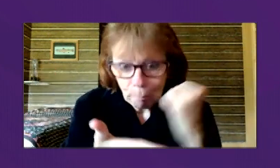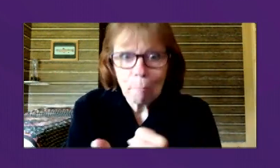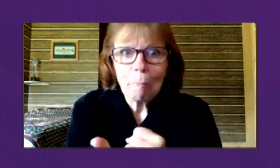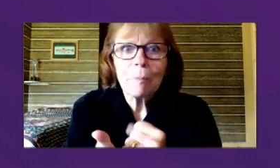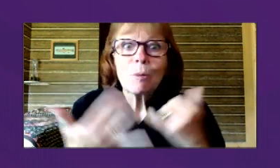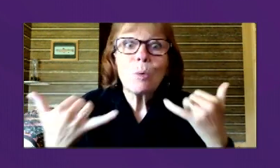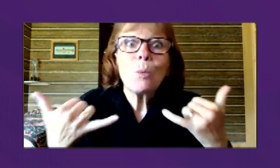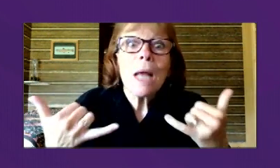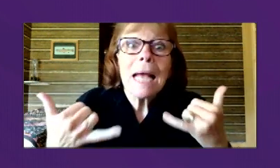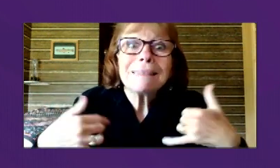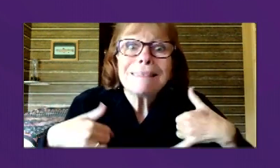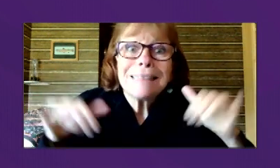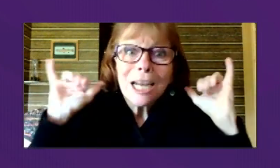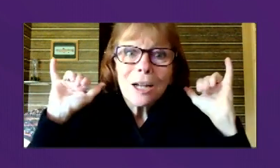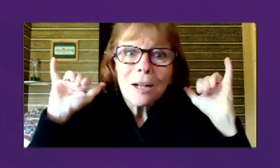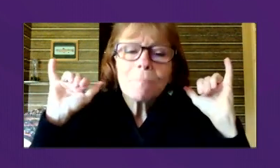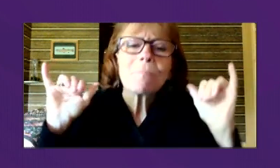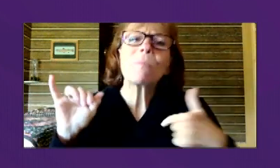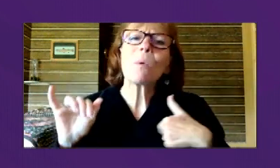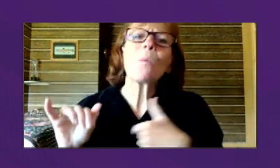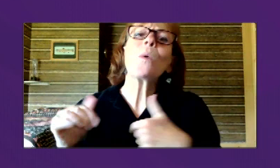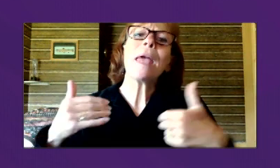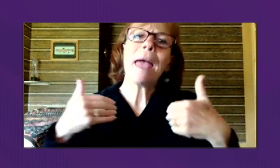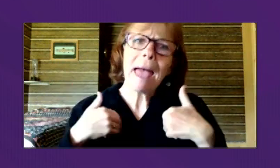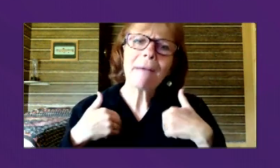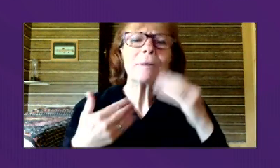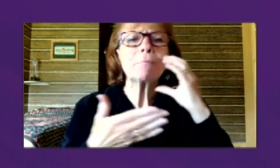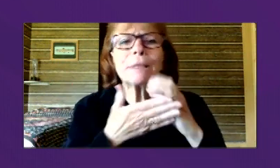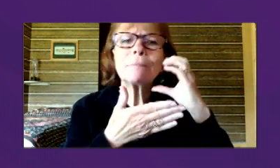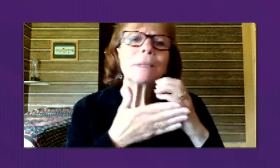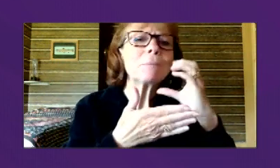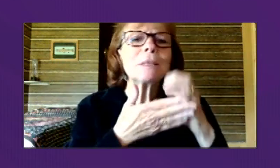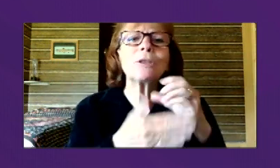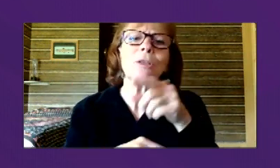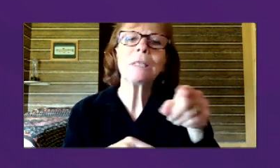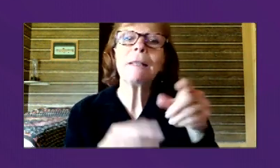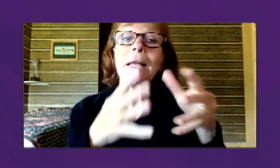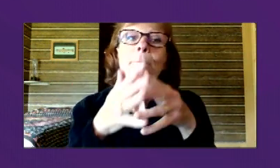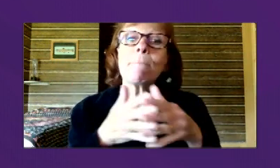can be found throughout the Americans exhibition, and I'm sure most of us can think of an example